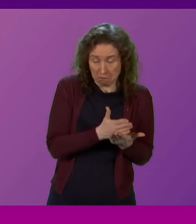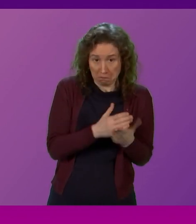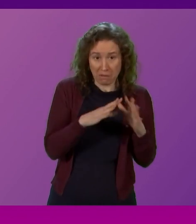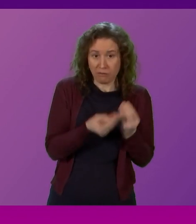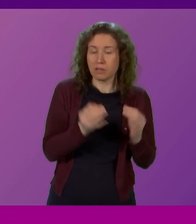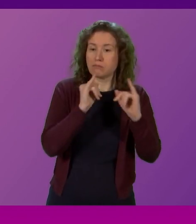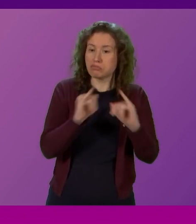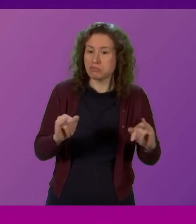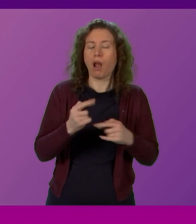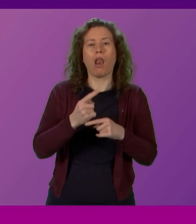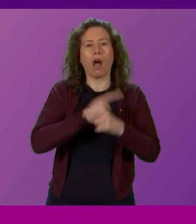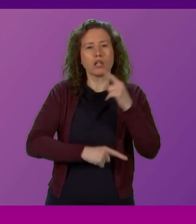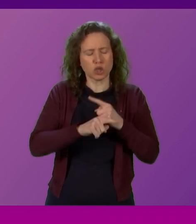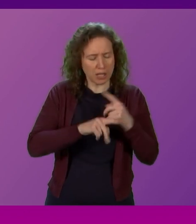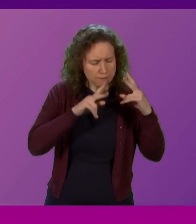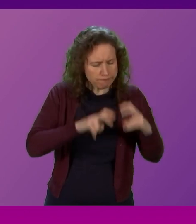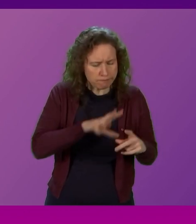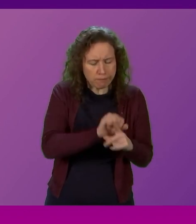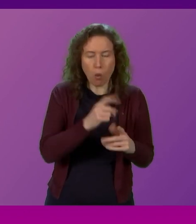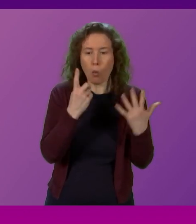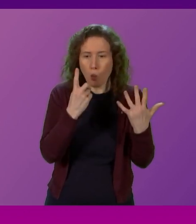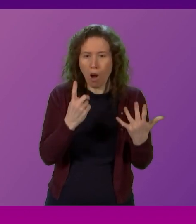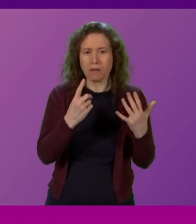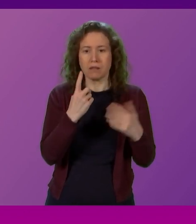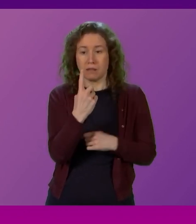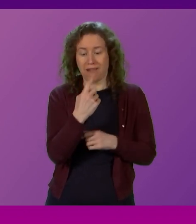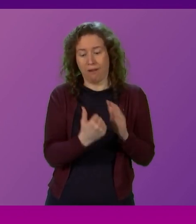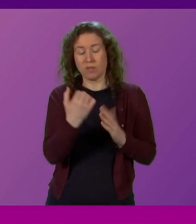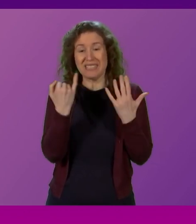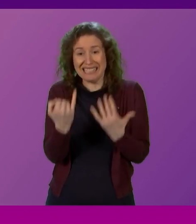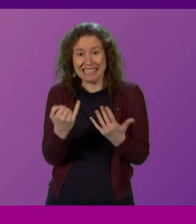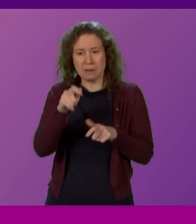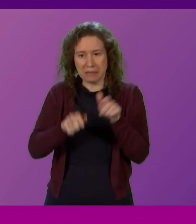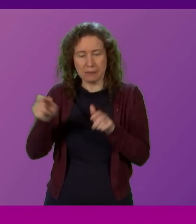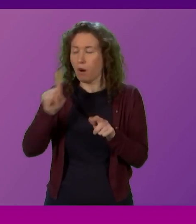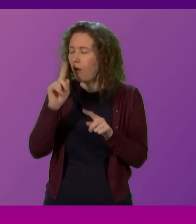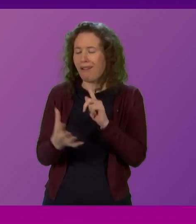Last year, we discovered that one in six people who could not get a general practitioner appointment